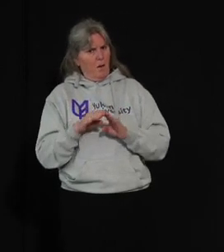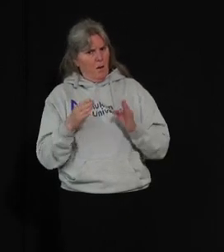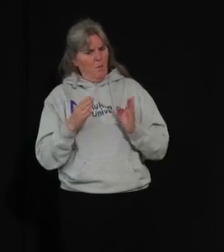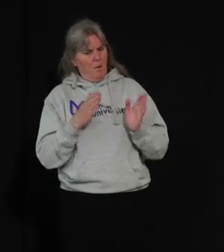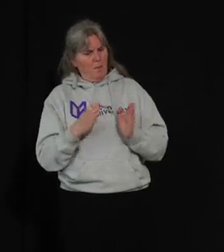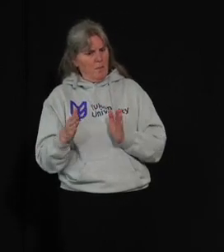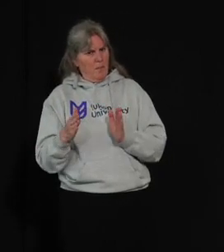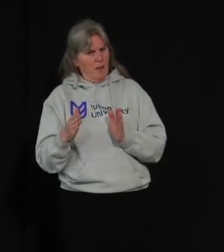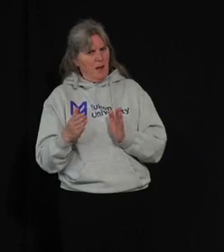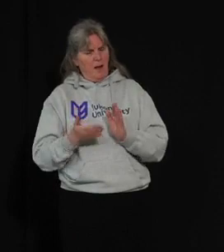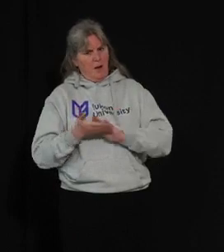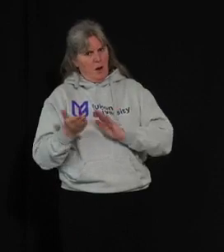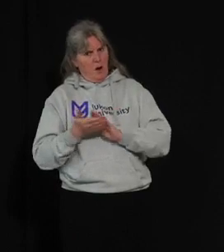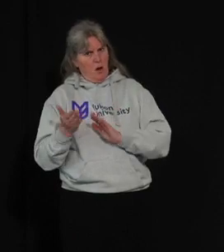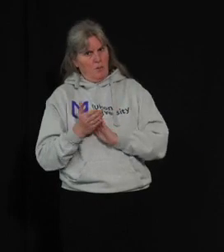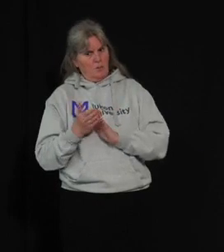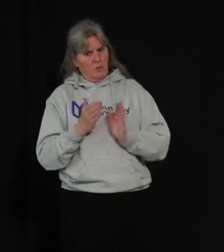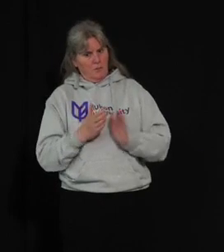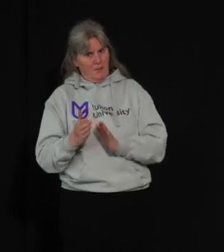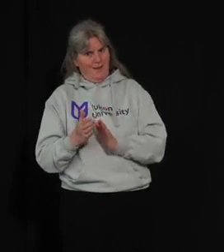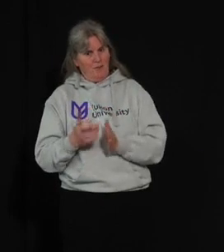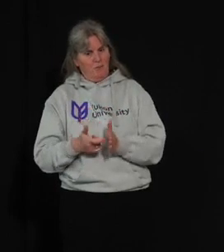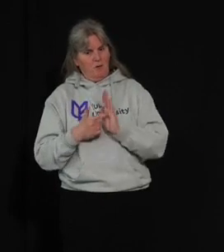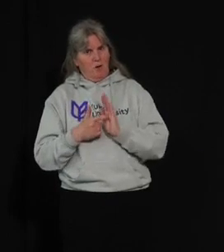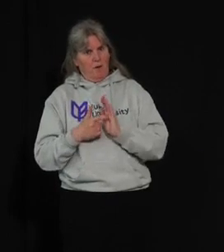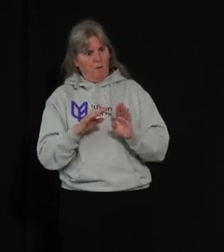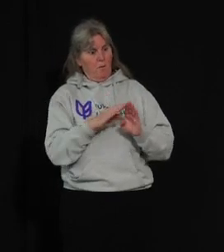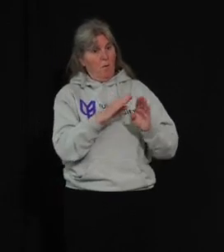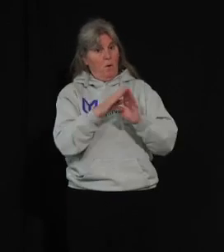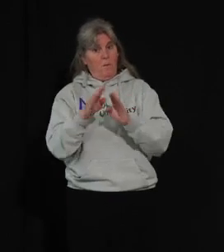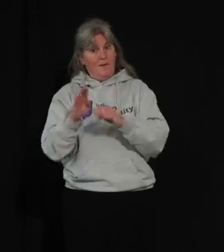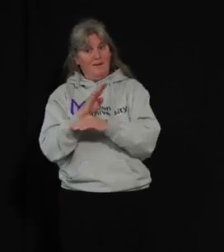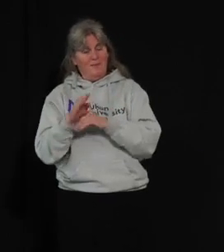plan and the operational plans that are going to be required